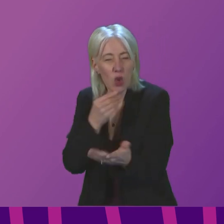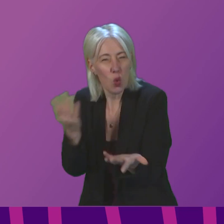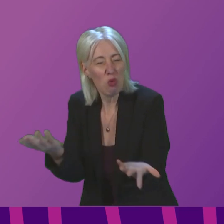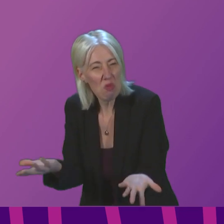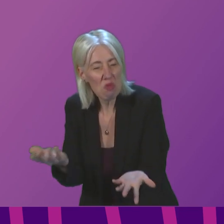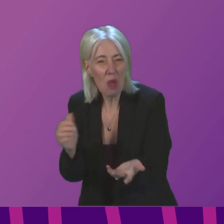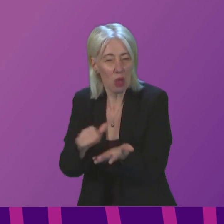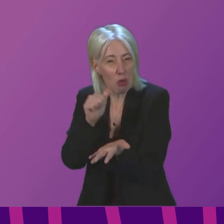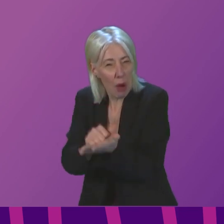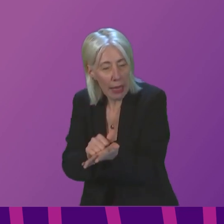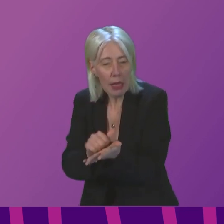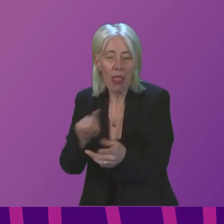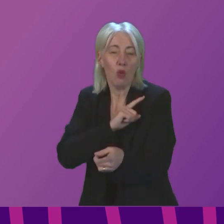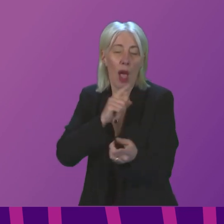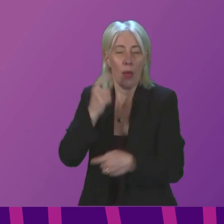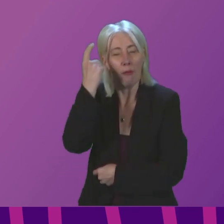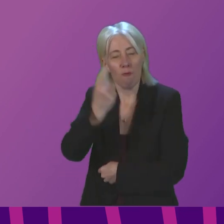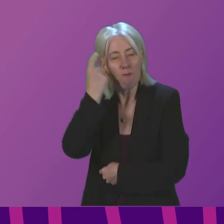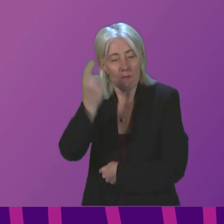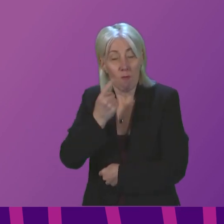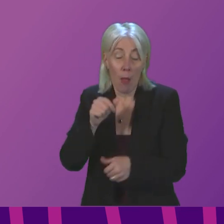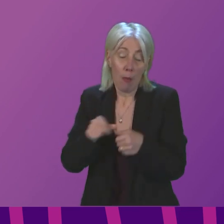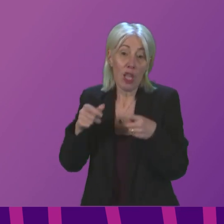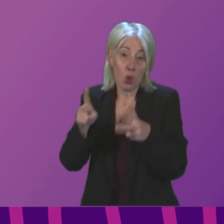we consider these things carefully, and we will certainly do so. As we do that, we will